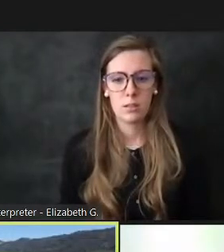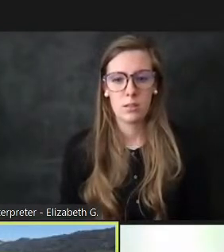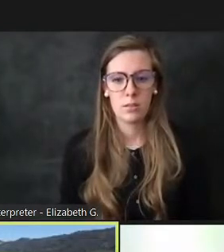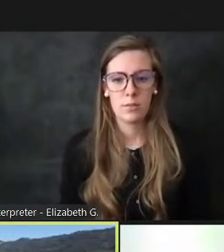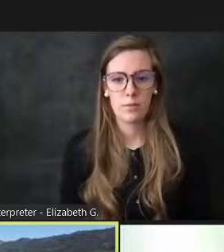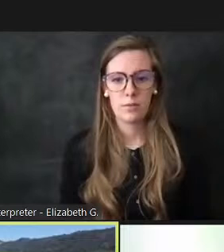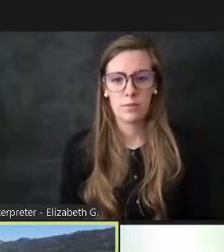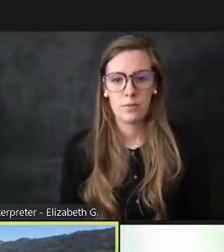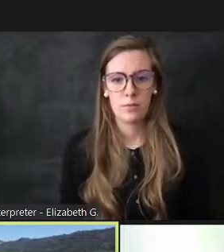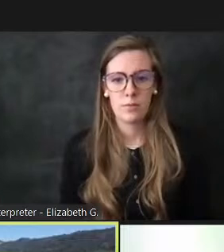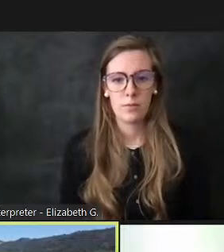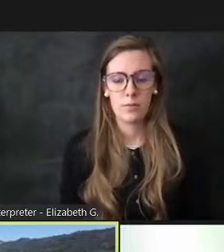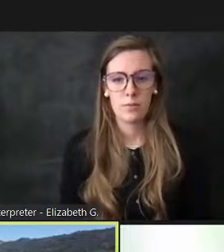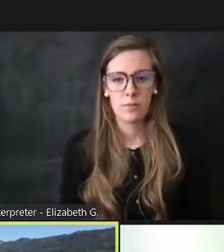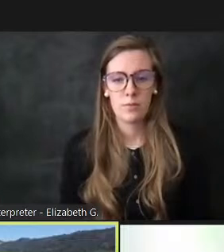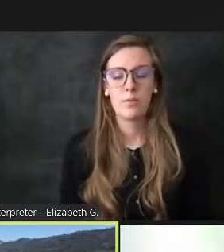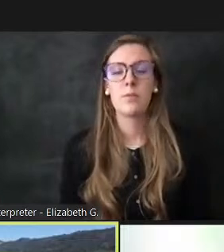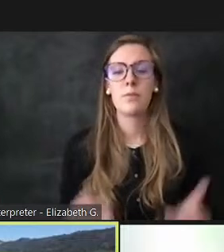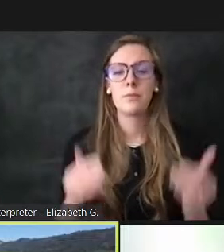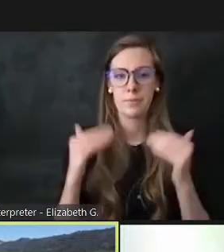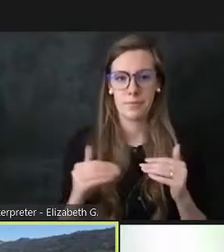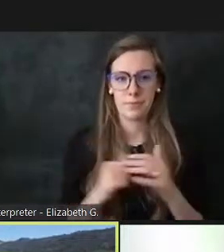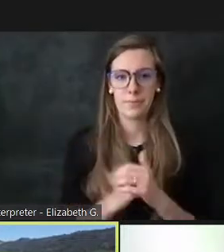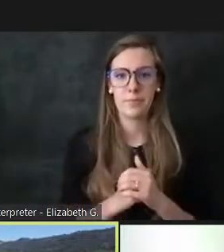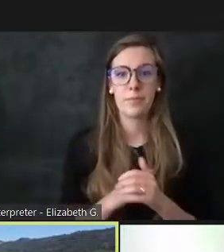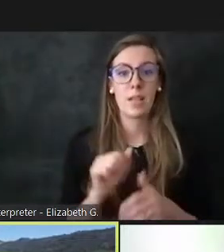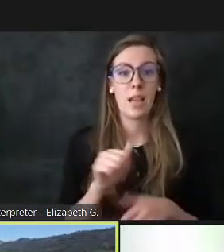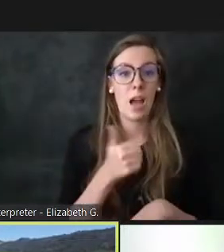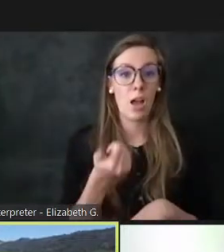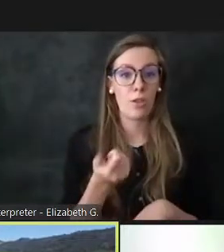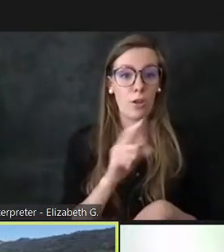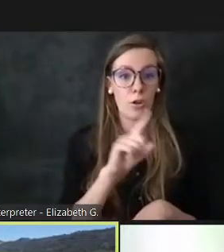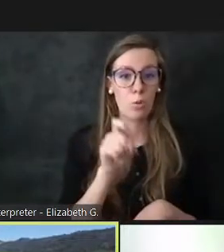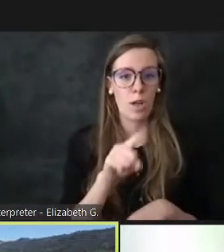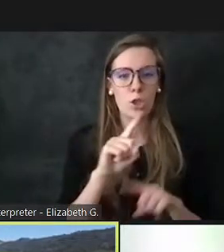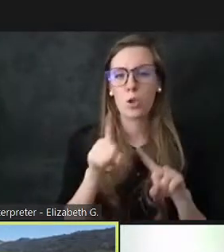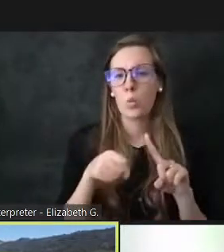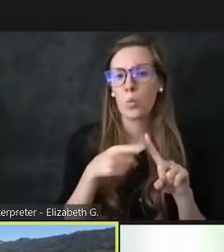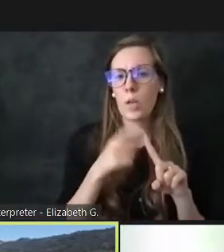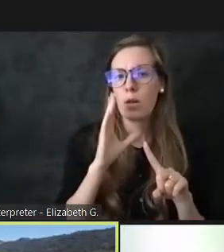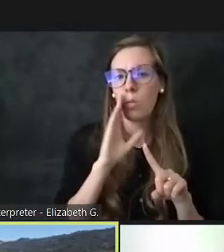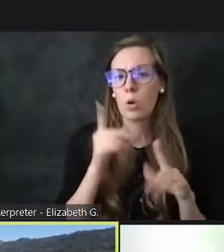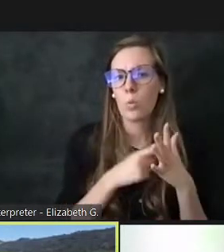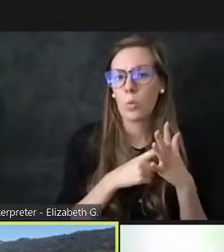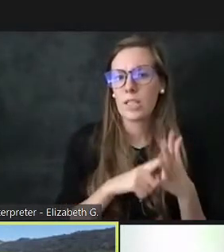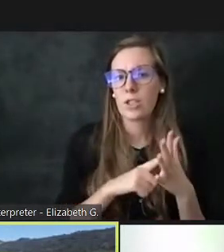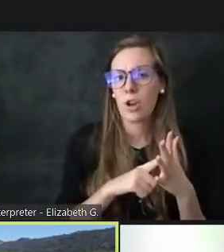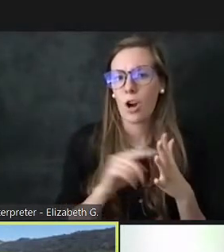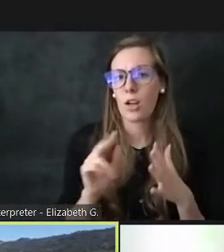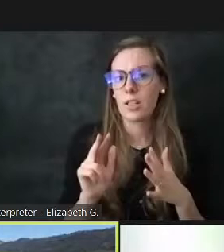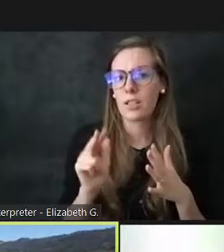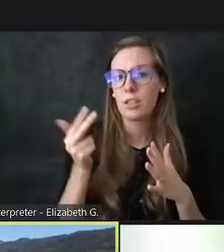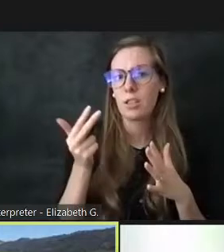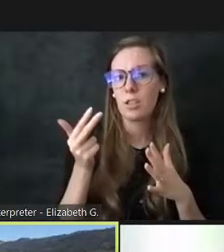There's another question that asks, when are we going to start the third round of vaccines?